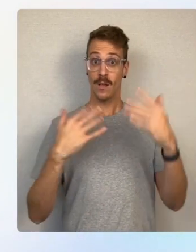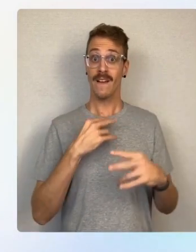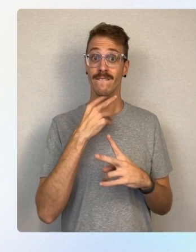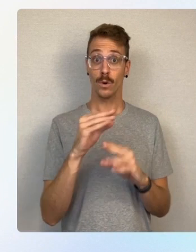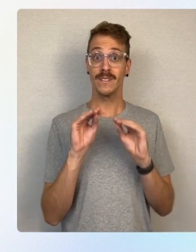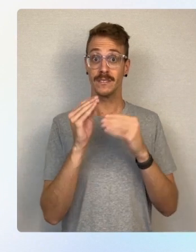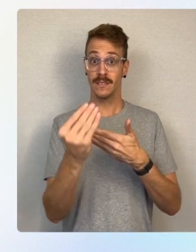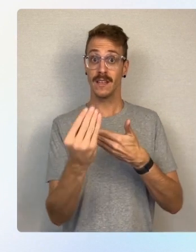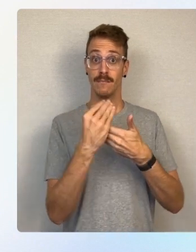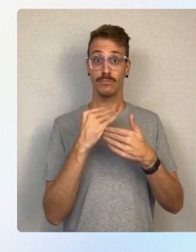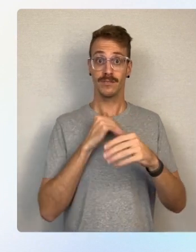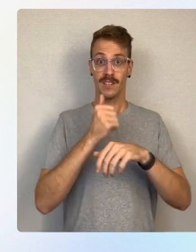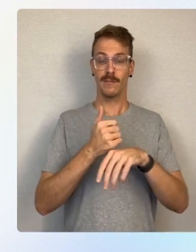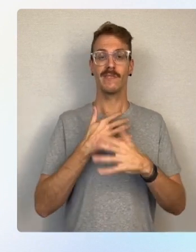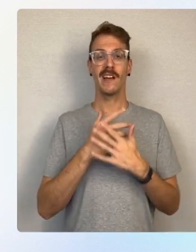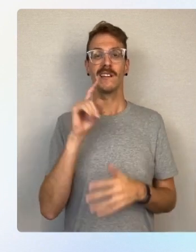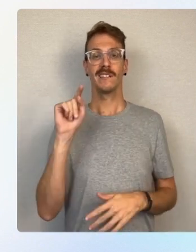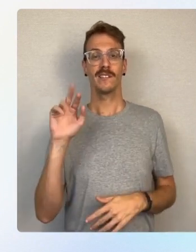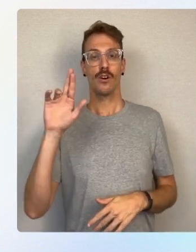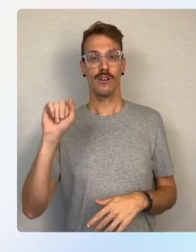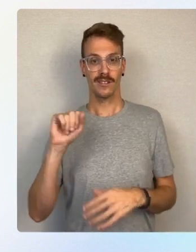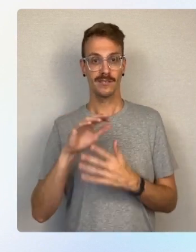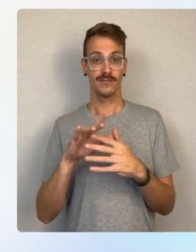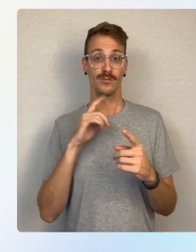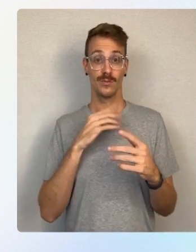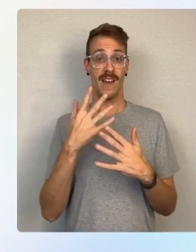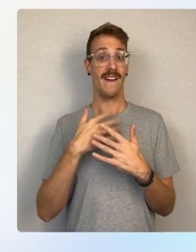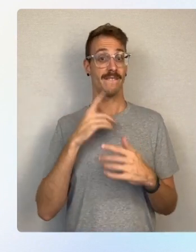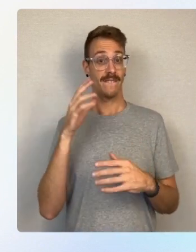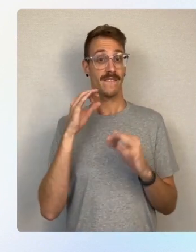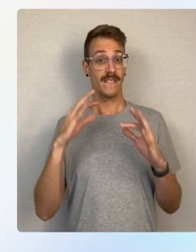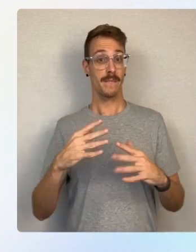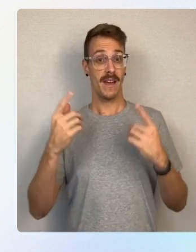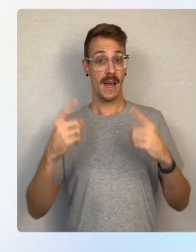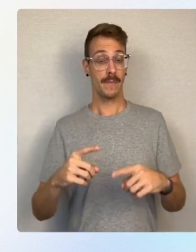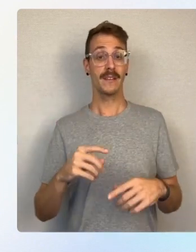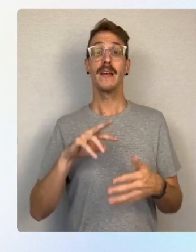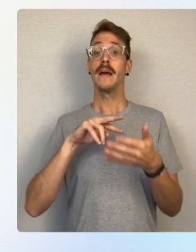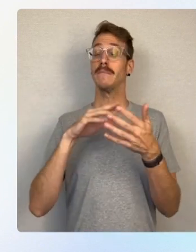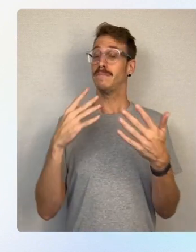Now that we have voice input setup, let's add TTS to your app to get some audio feedback going.